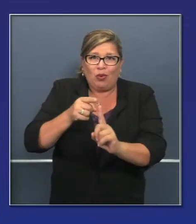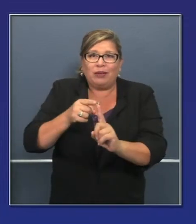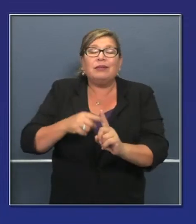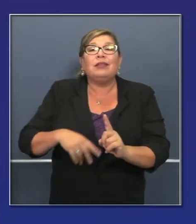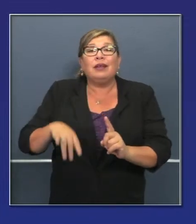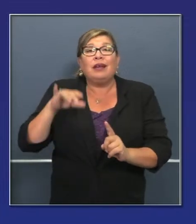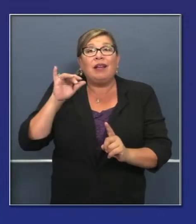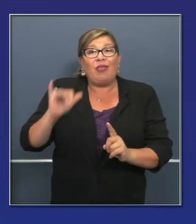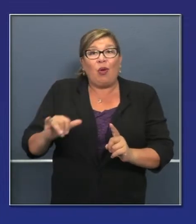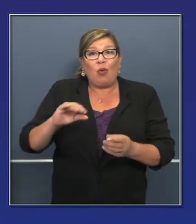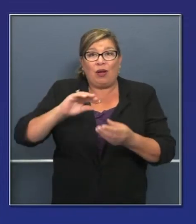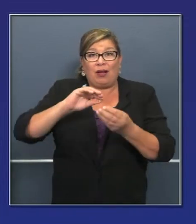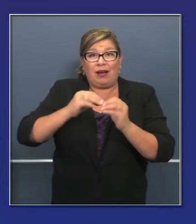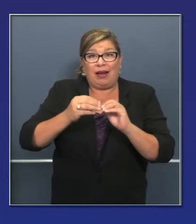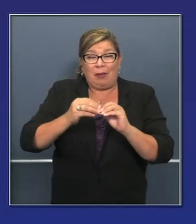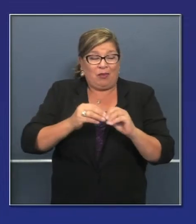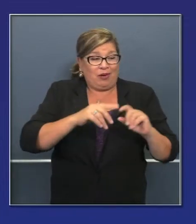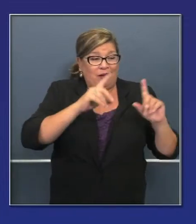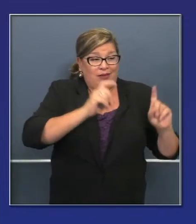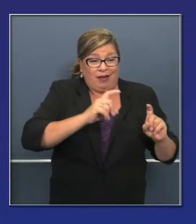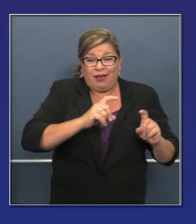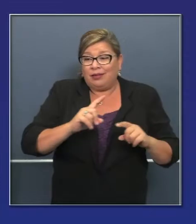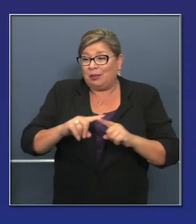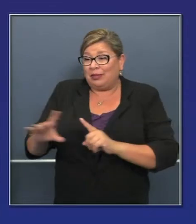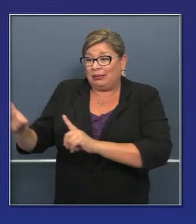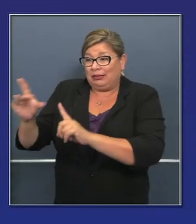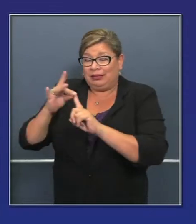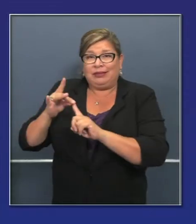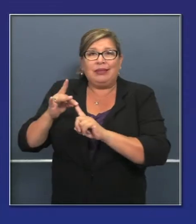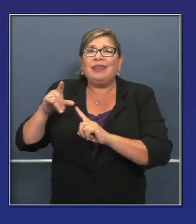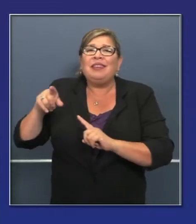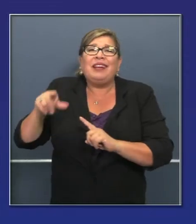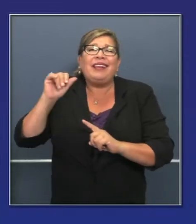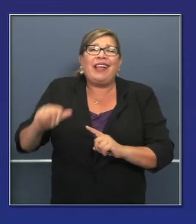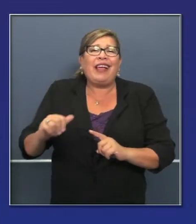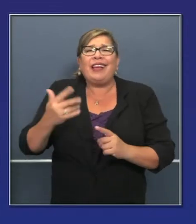be misleading the number that is incredibly important it's a number we try to socialize